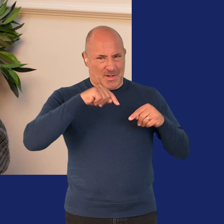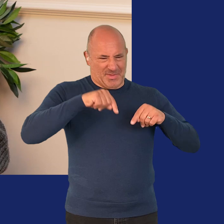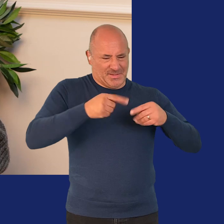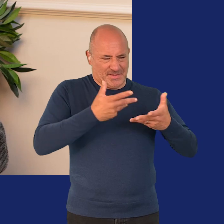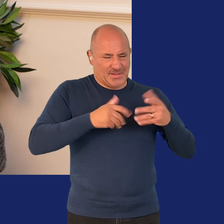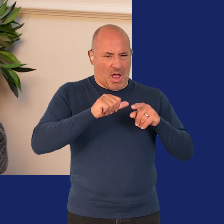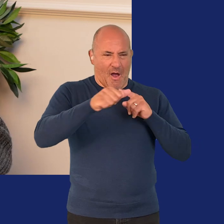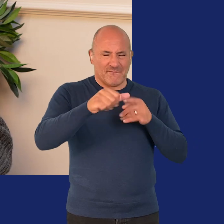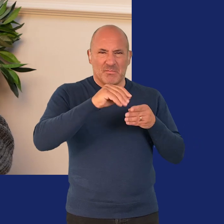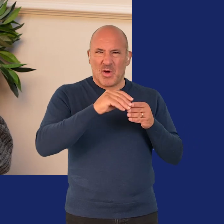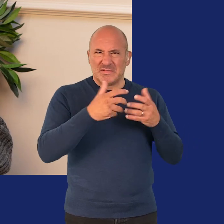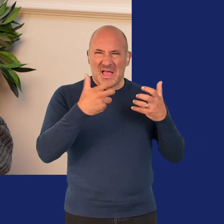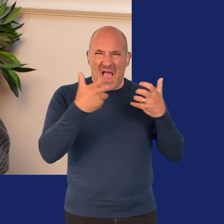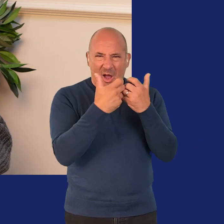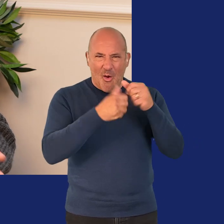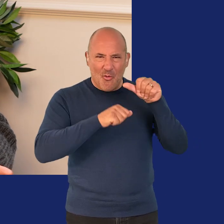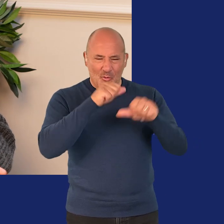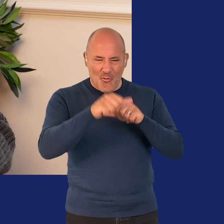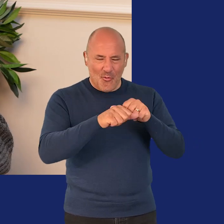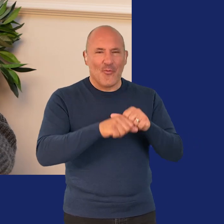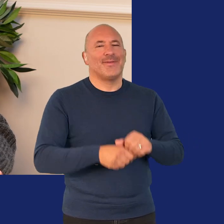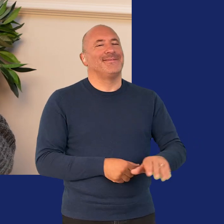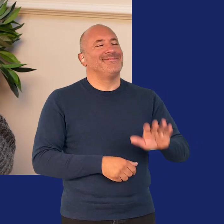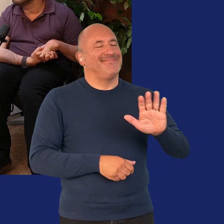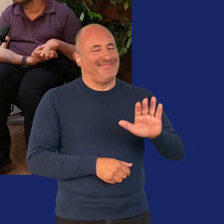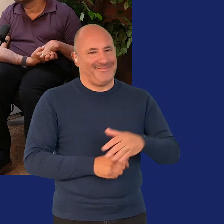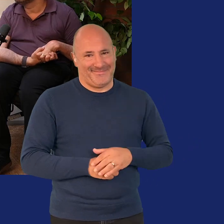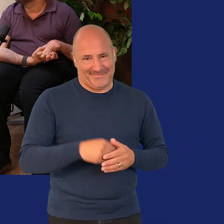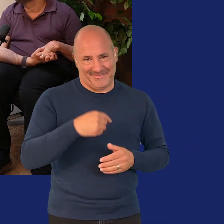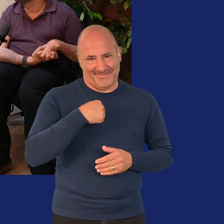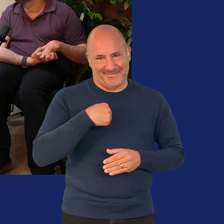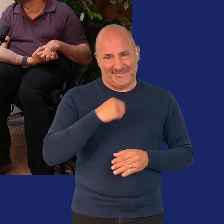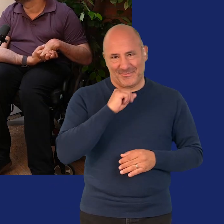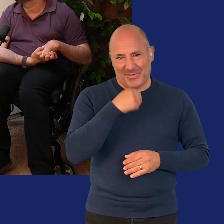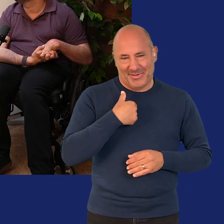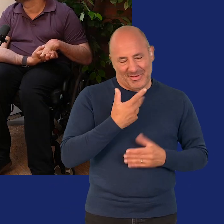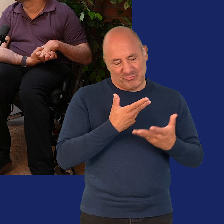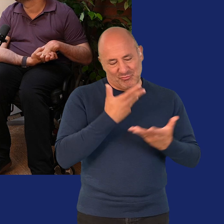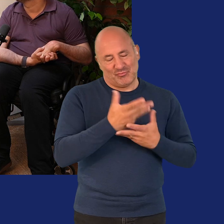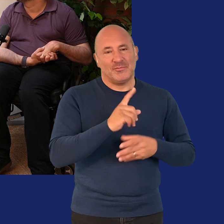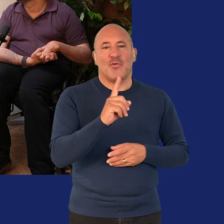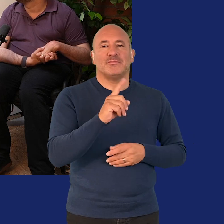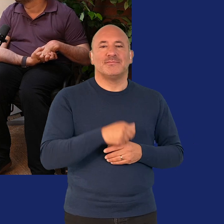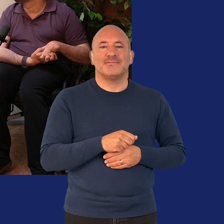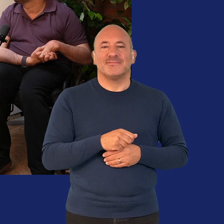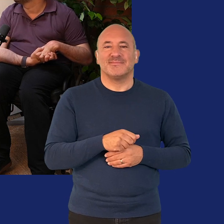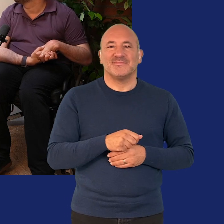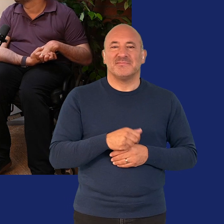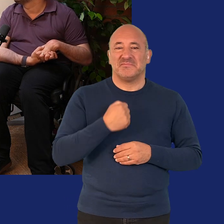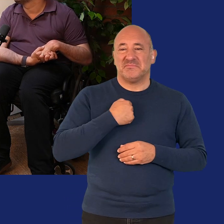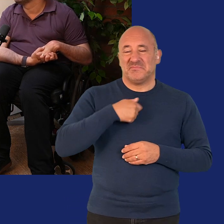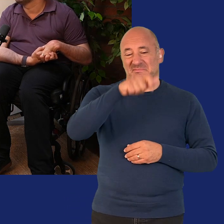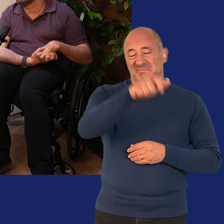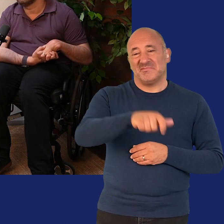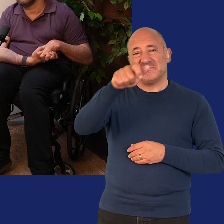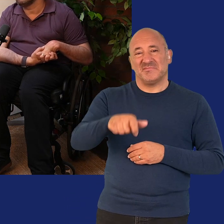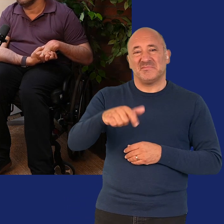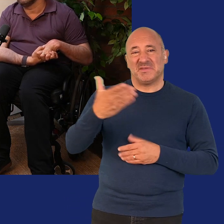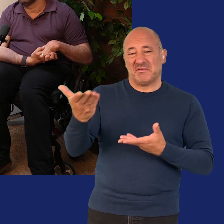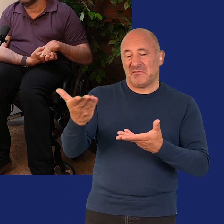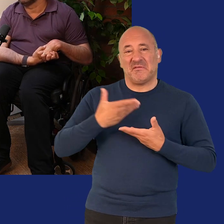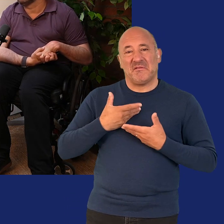coming on and, um, if you are not quite certain how this part of our podcast